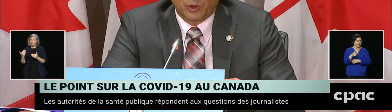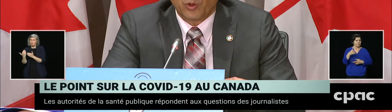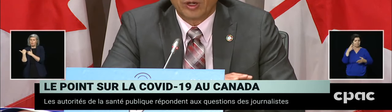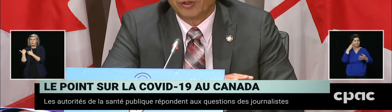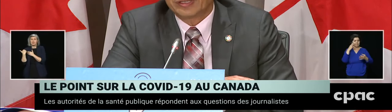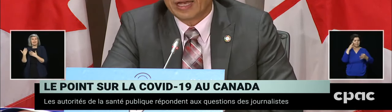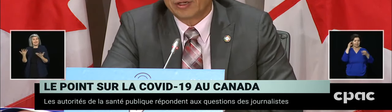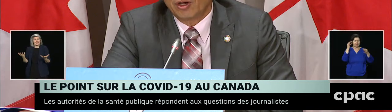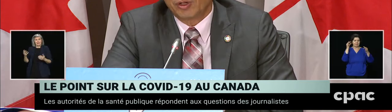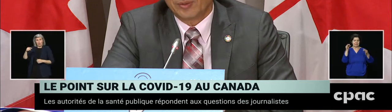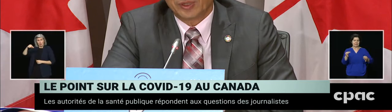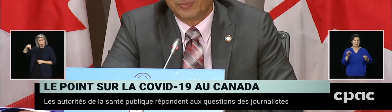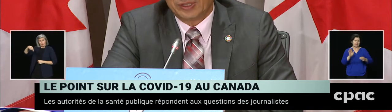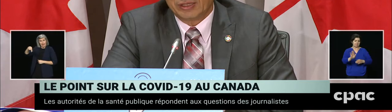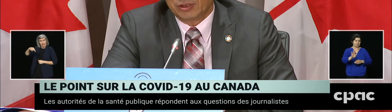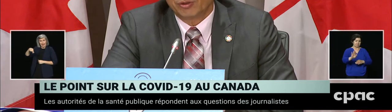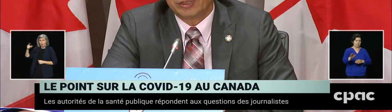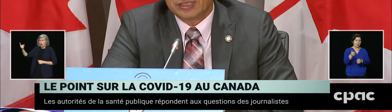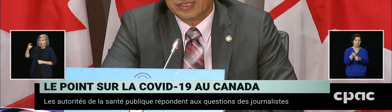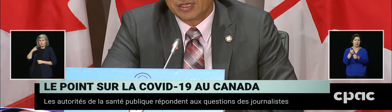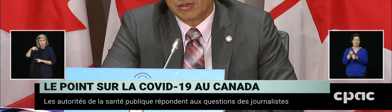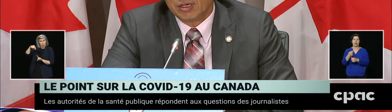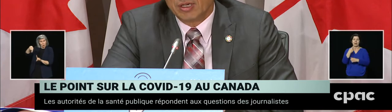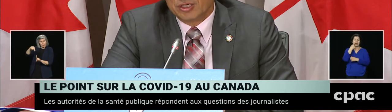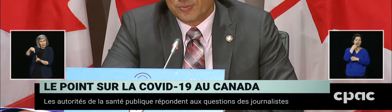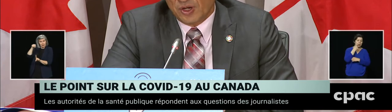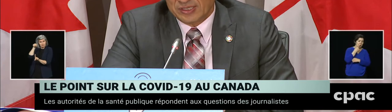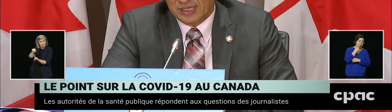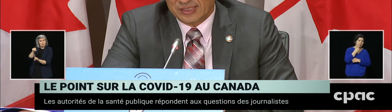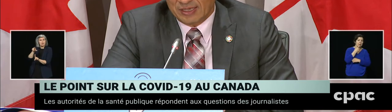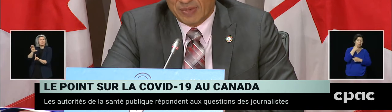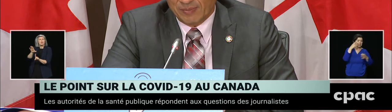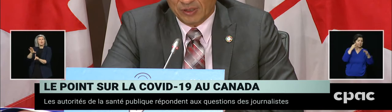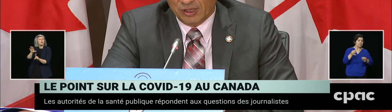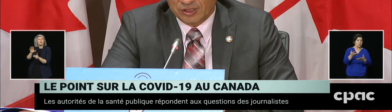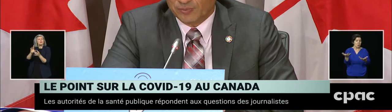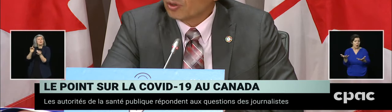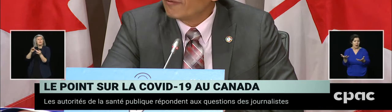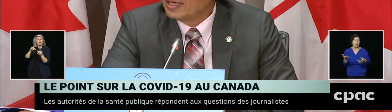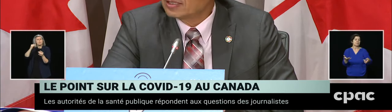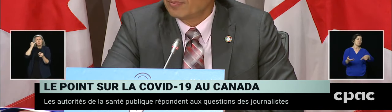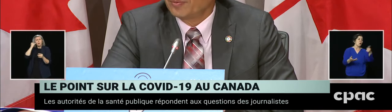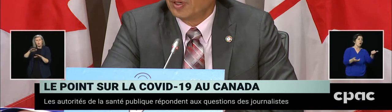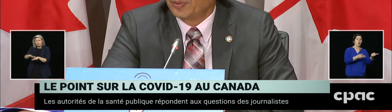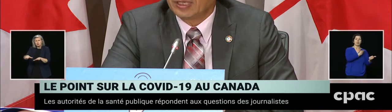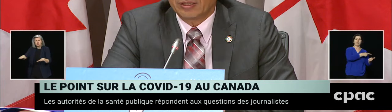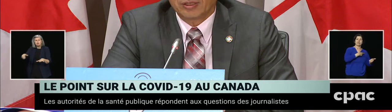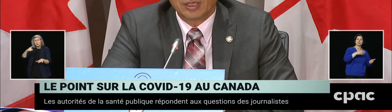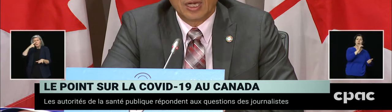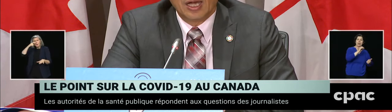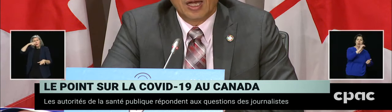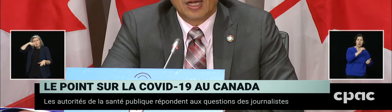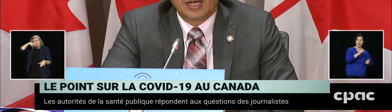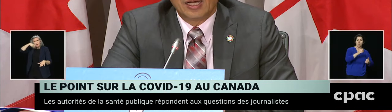I CAN'T REALLY COMMENT ON WHY QUEBEC HAS A POLICY ABOUT HOW